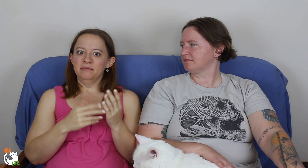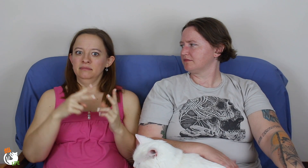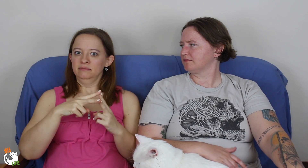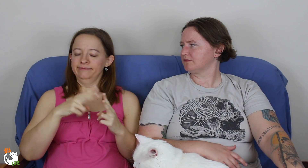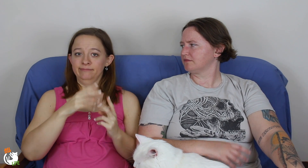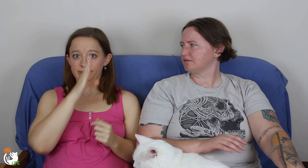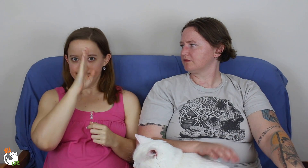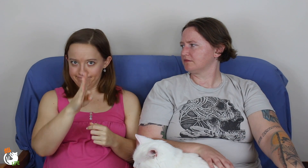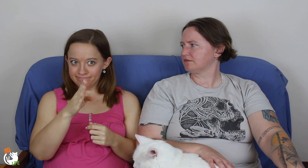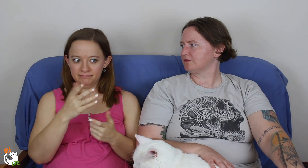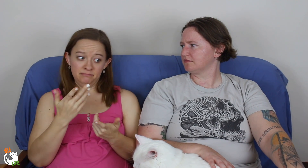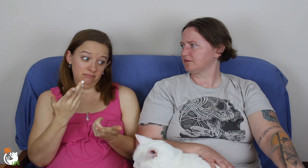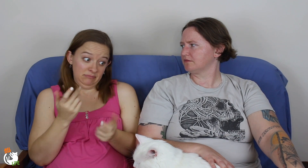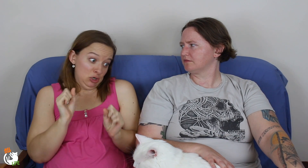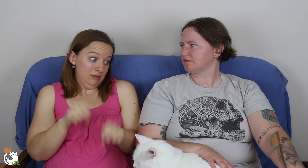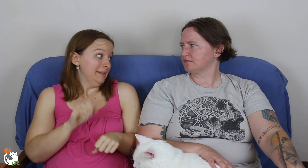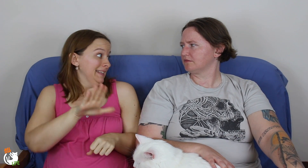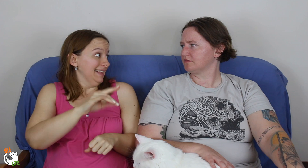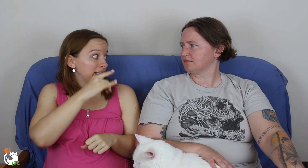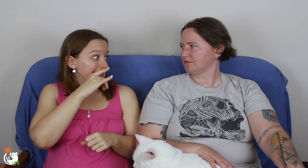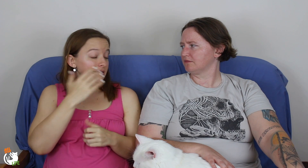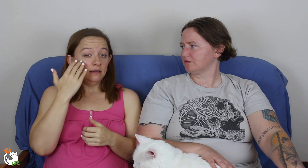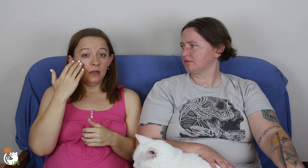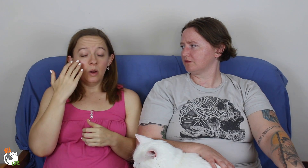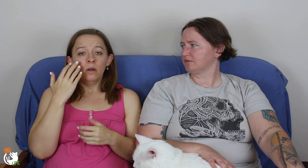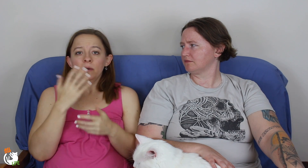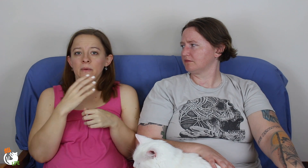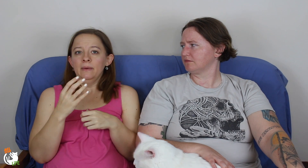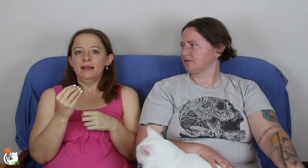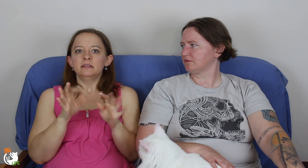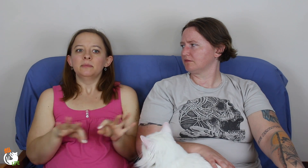But with some couples, if they are heterosexual, it could be their kid.